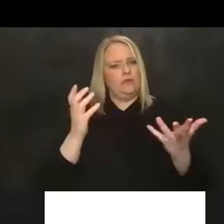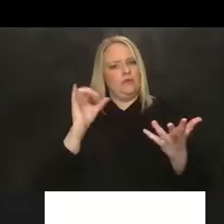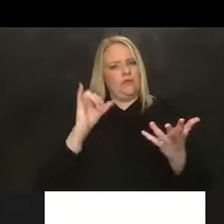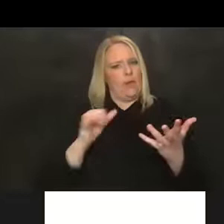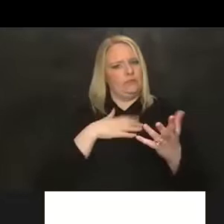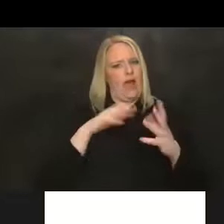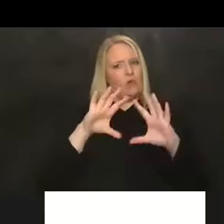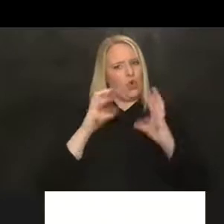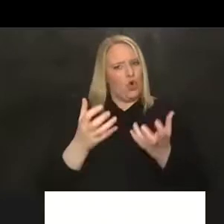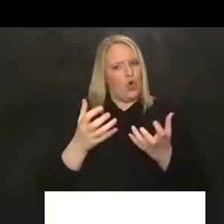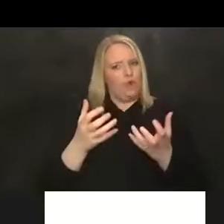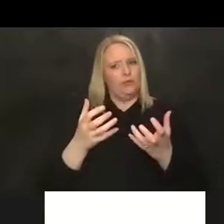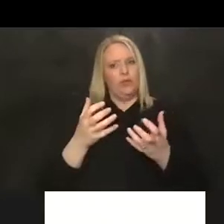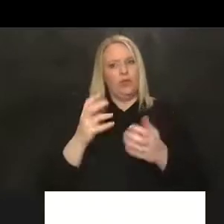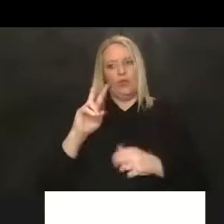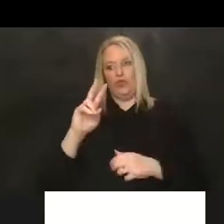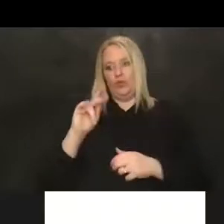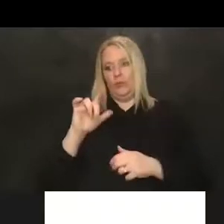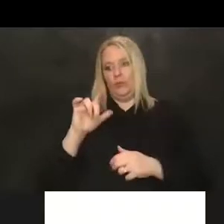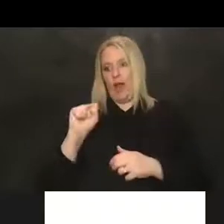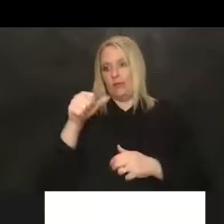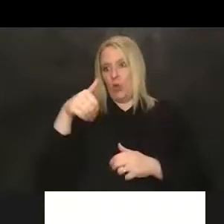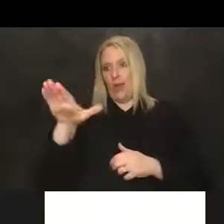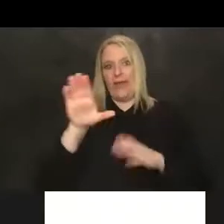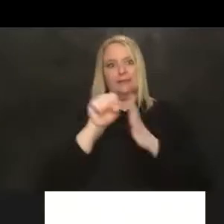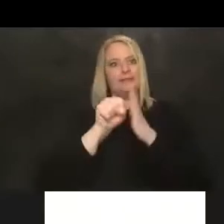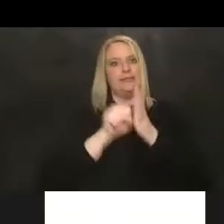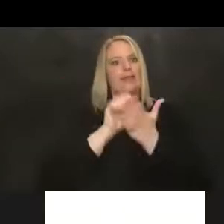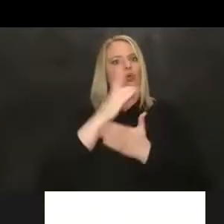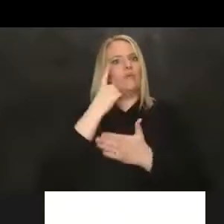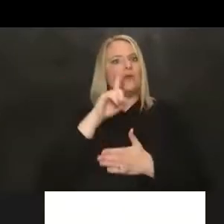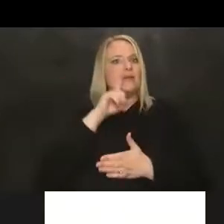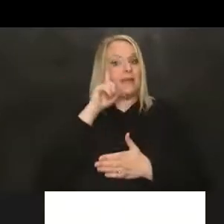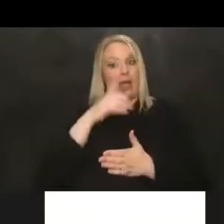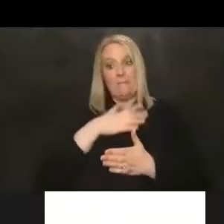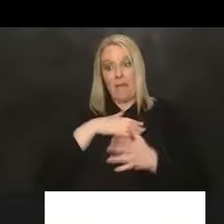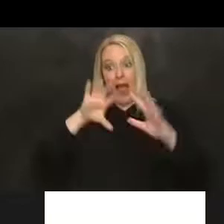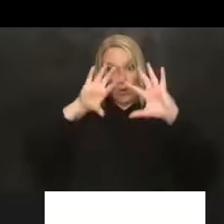two blocks away was the state school for the deaf, so my entire world was full of people who signed